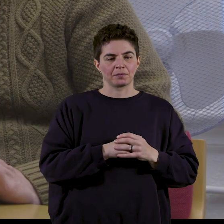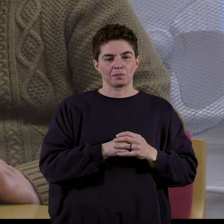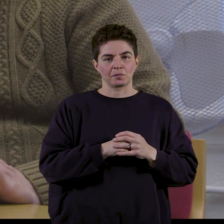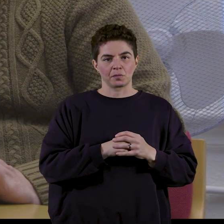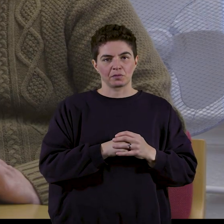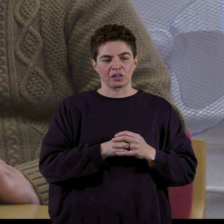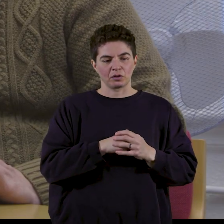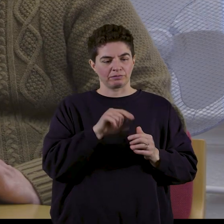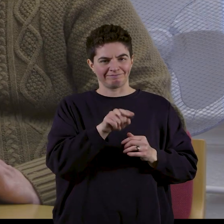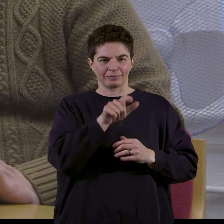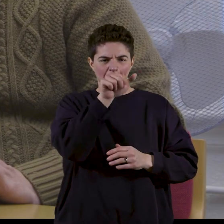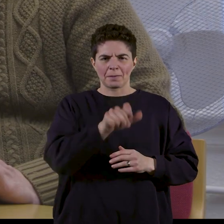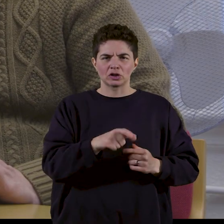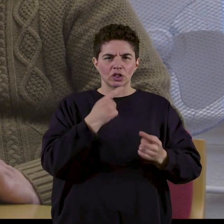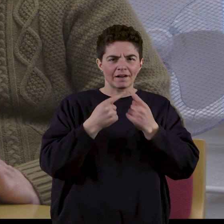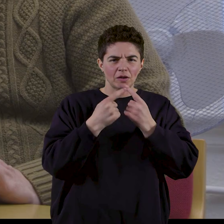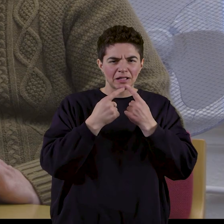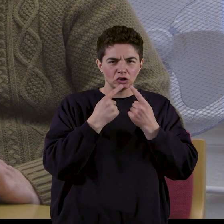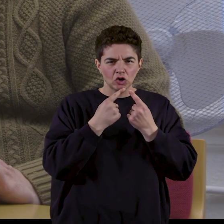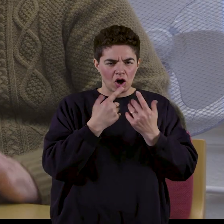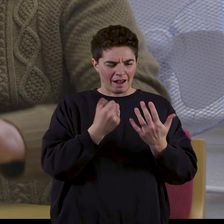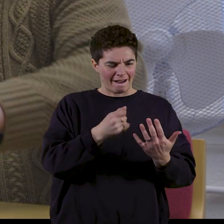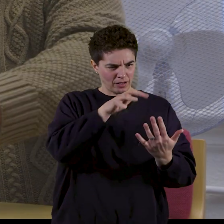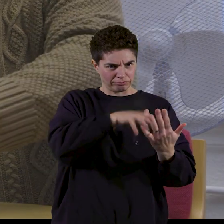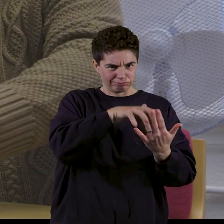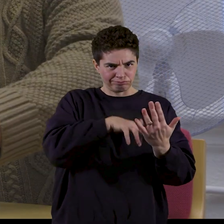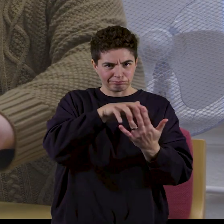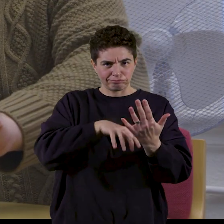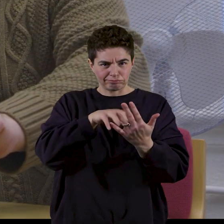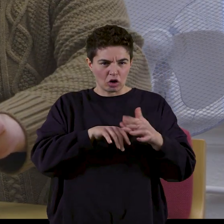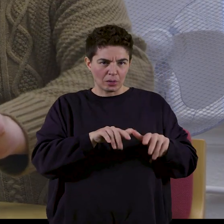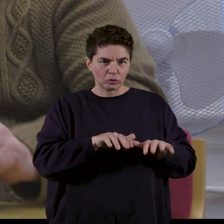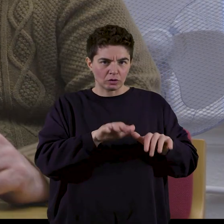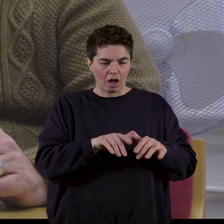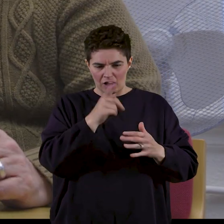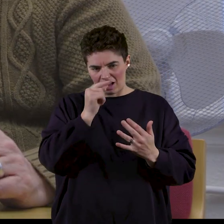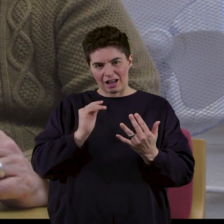All this patient information, which is stored on computers, can be looked at.